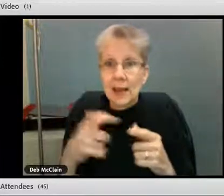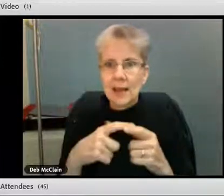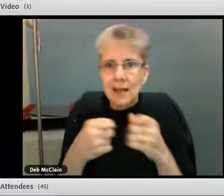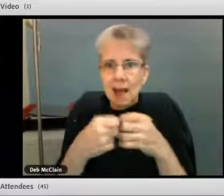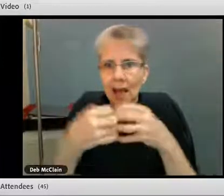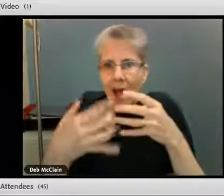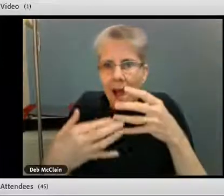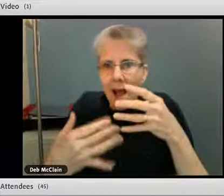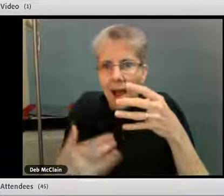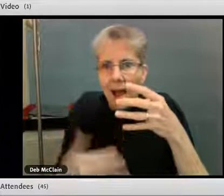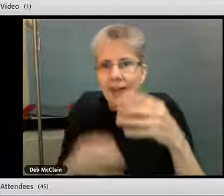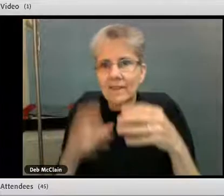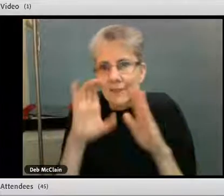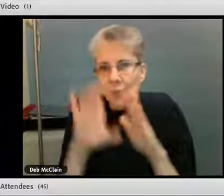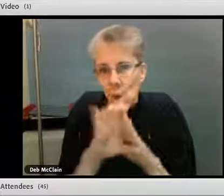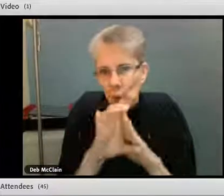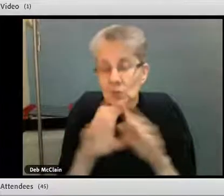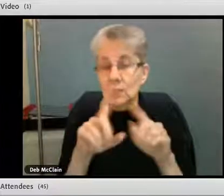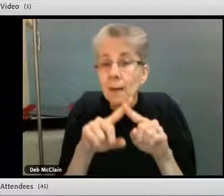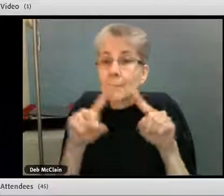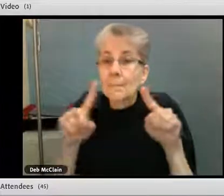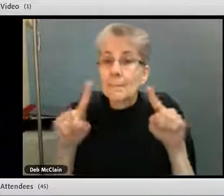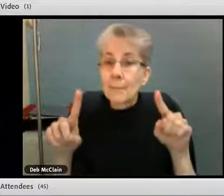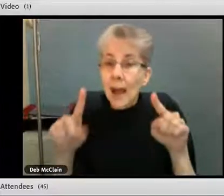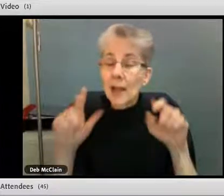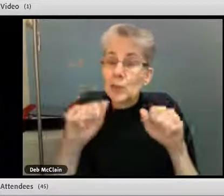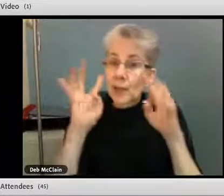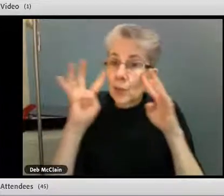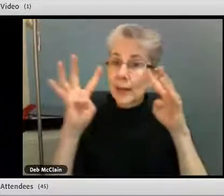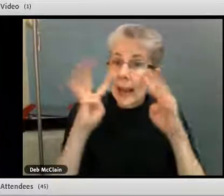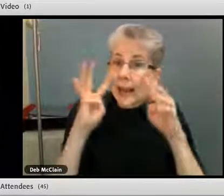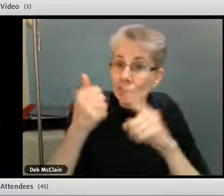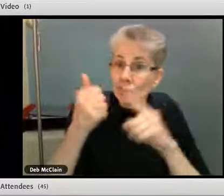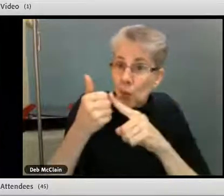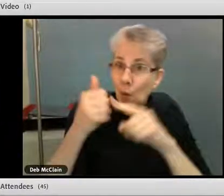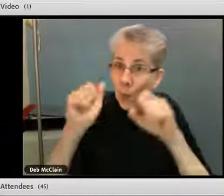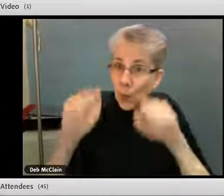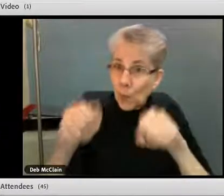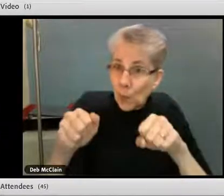but you can create your own in Giphy, and that's one of the things that I like about it.